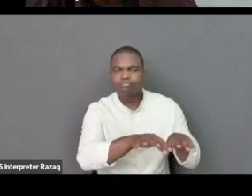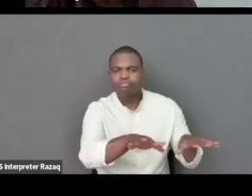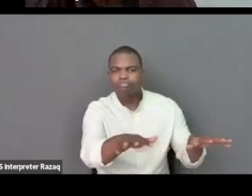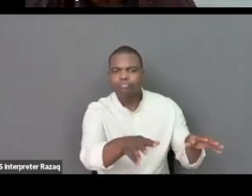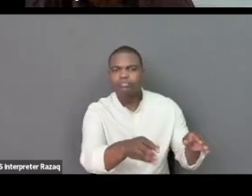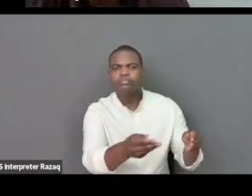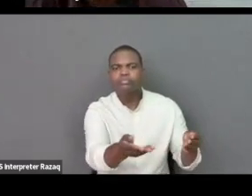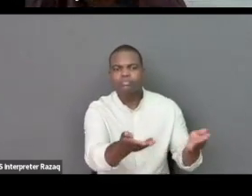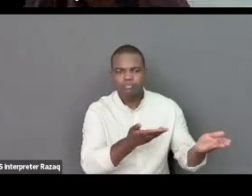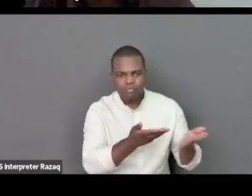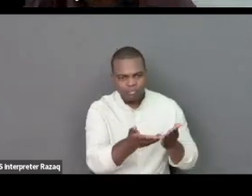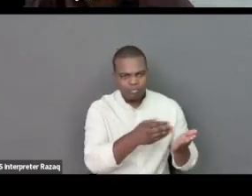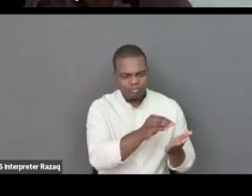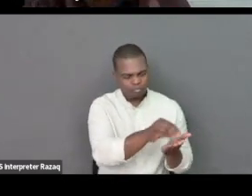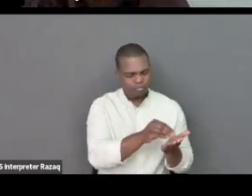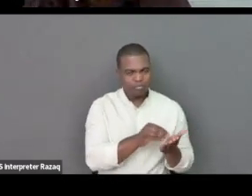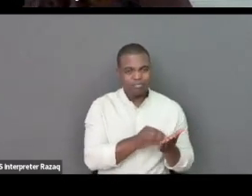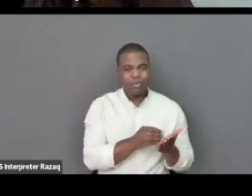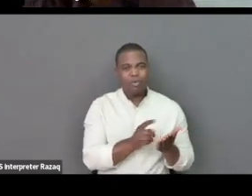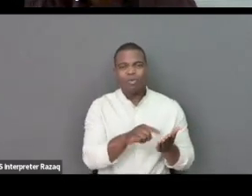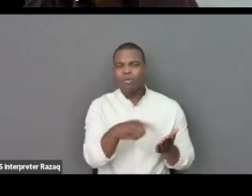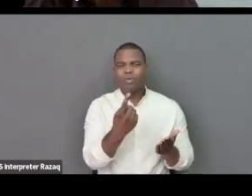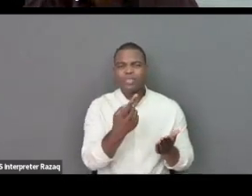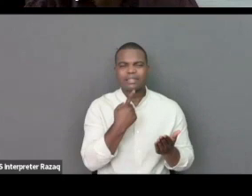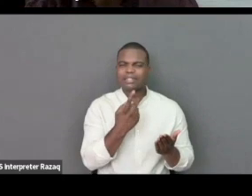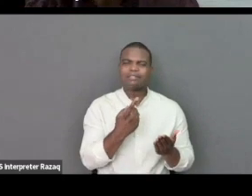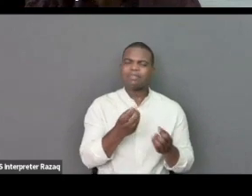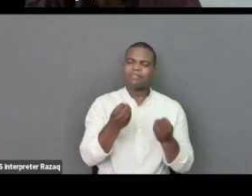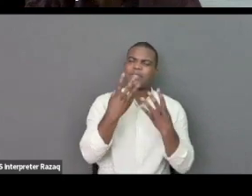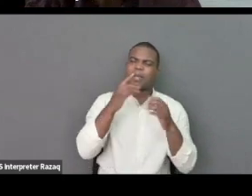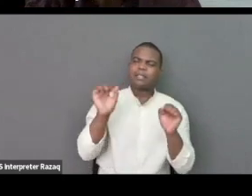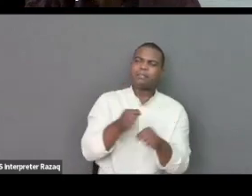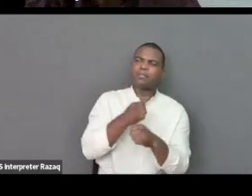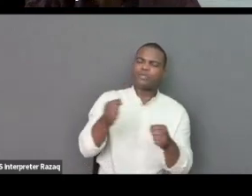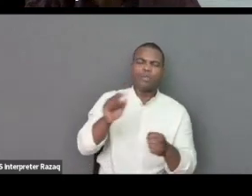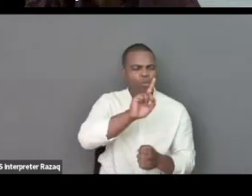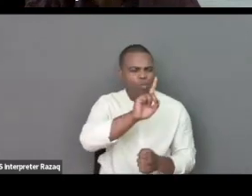but it's never an obligation. So, at no point